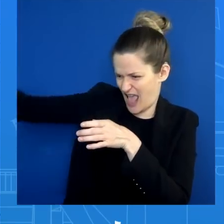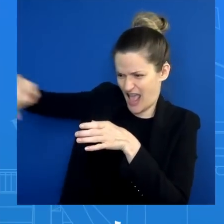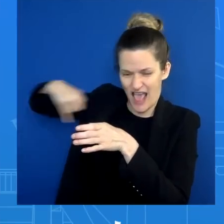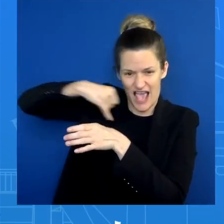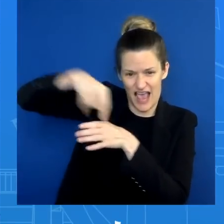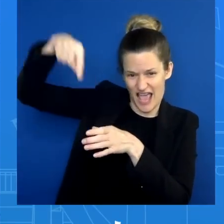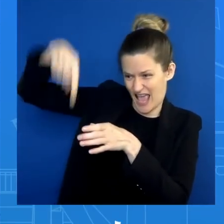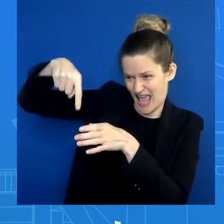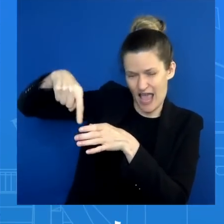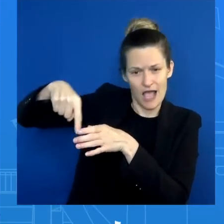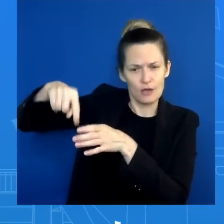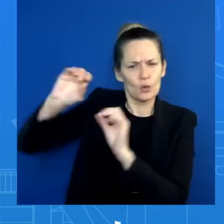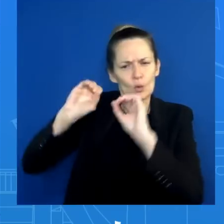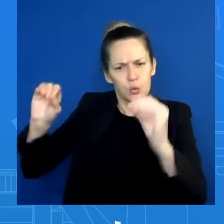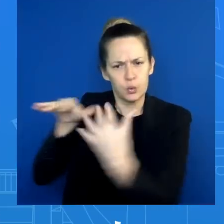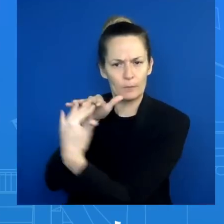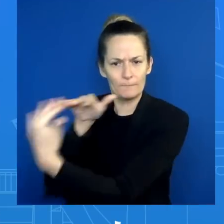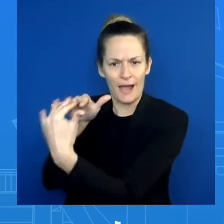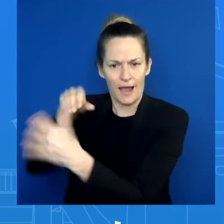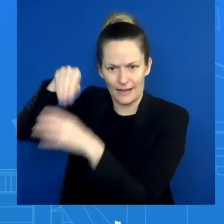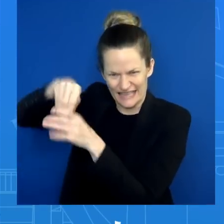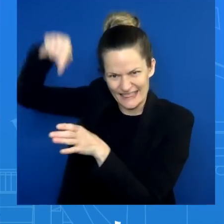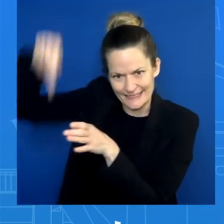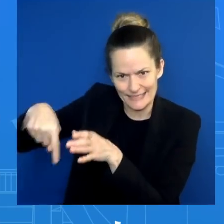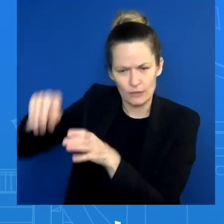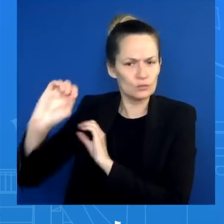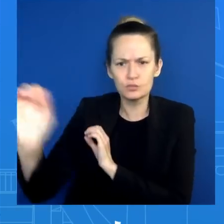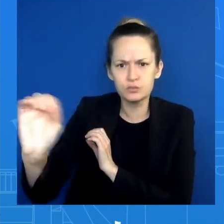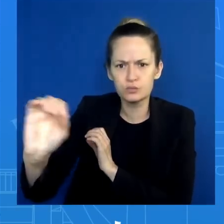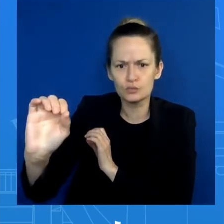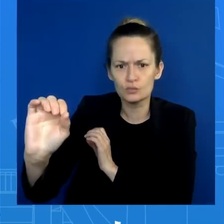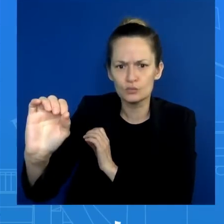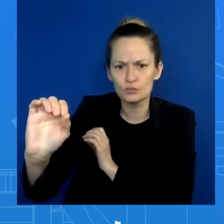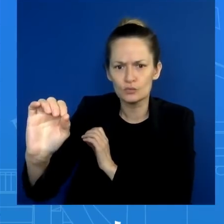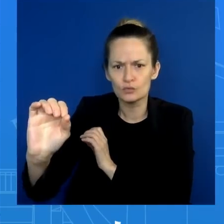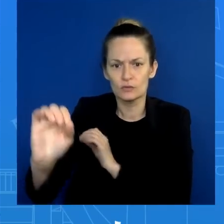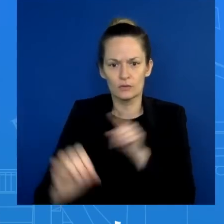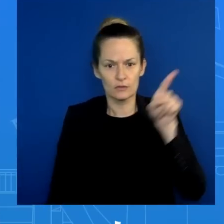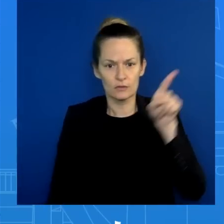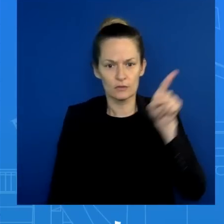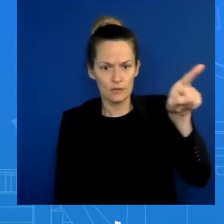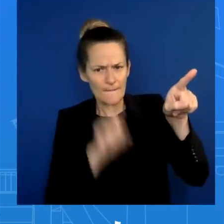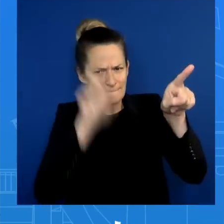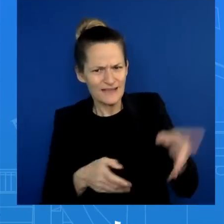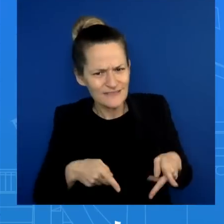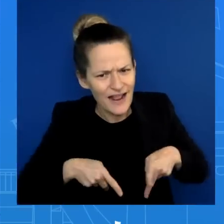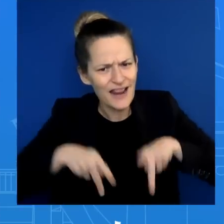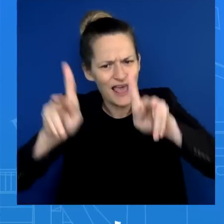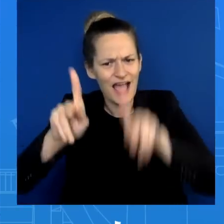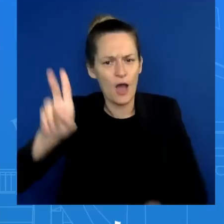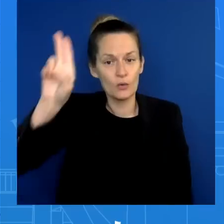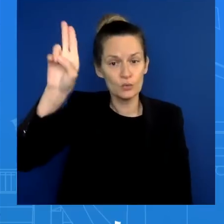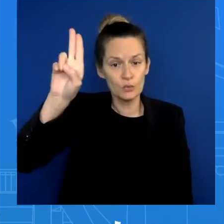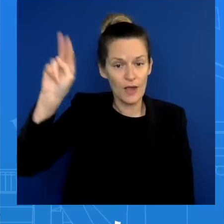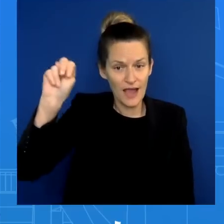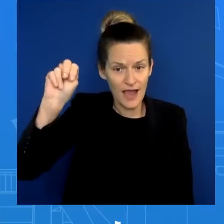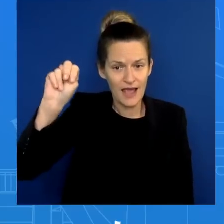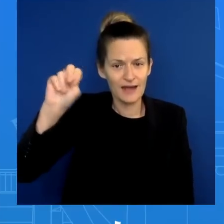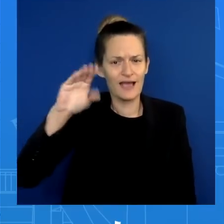and security of the systems. This is something that that did come up in the conversation. But I don't want to get ahead of the readout,